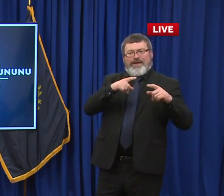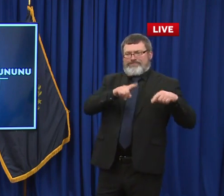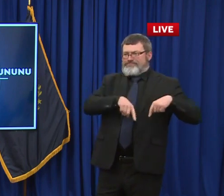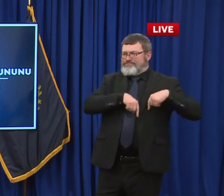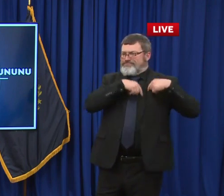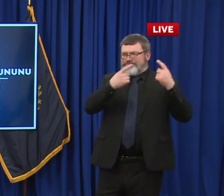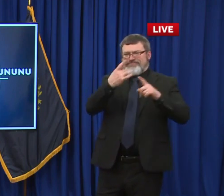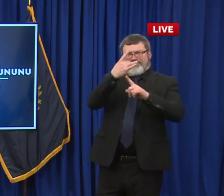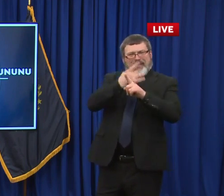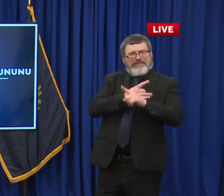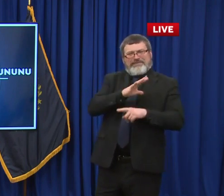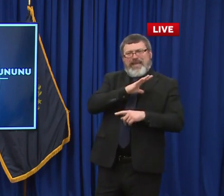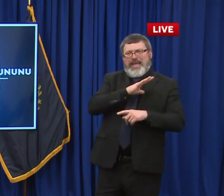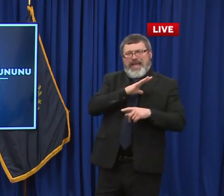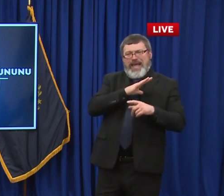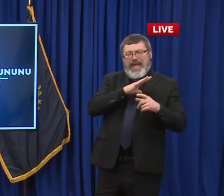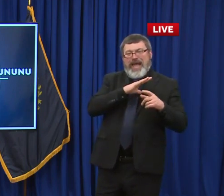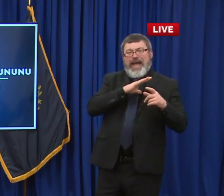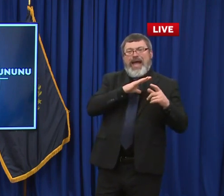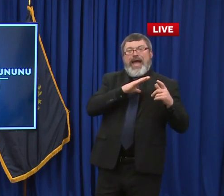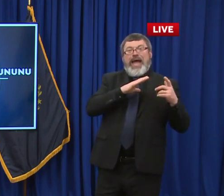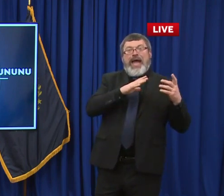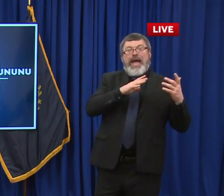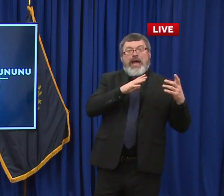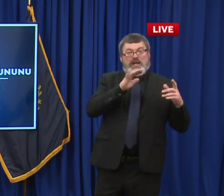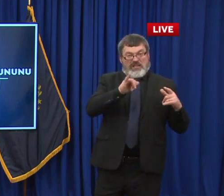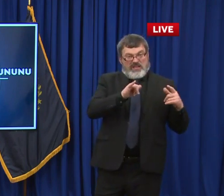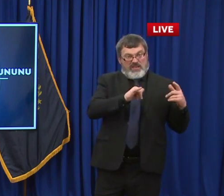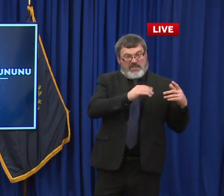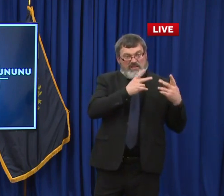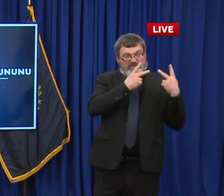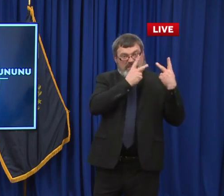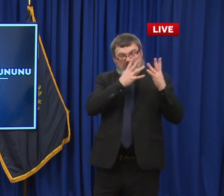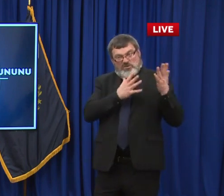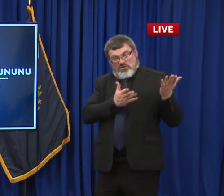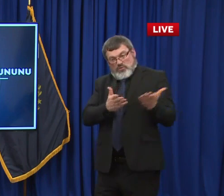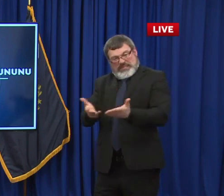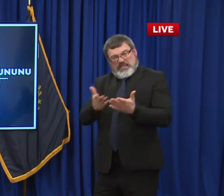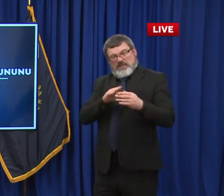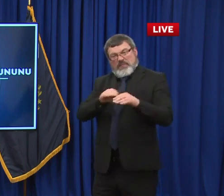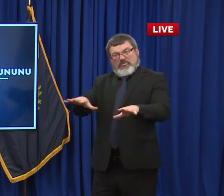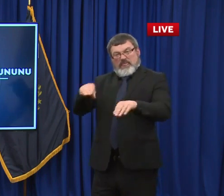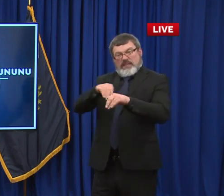TRANSMISSION IN? AS THE GOVERNOR SAID, THERE WERE NO ISSUES AND ALL OF A SUDDEN IT BLOWS UP.